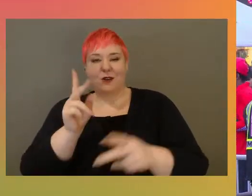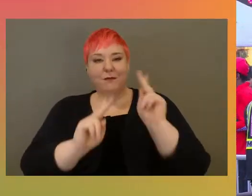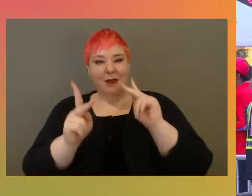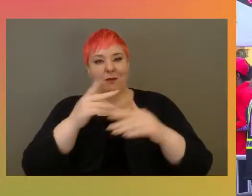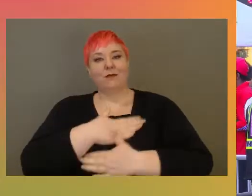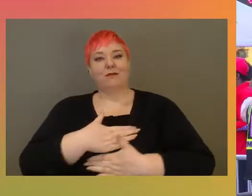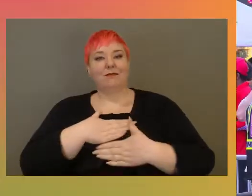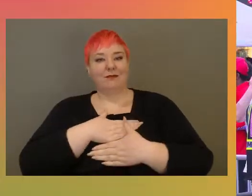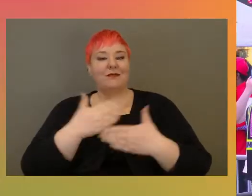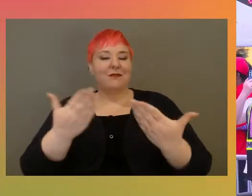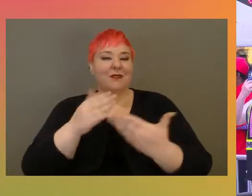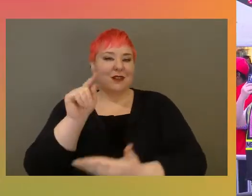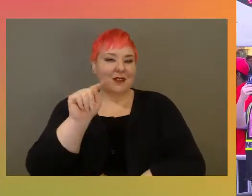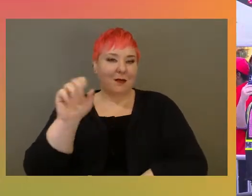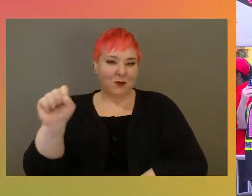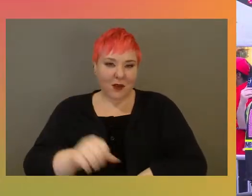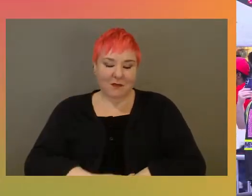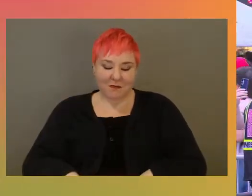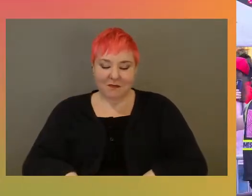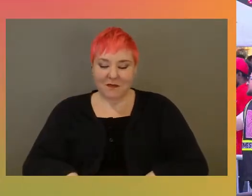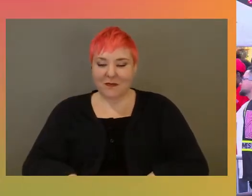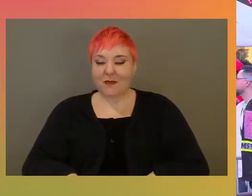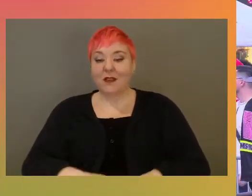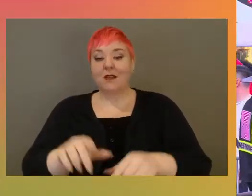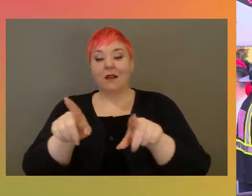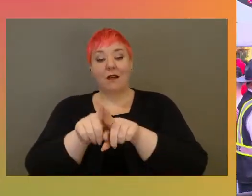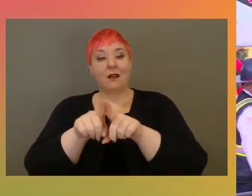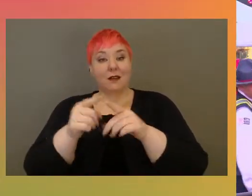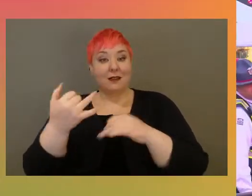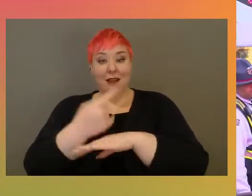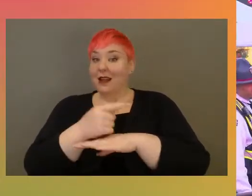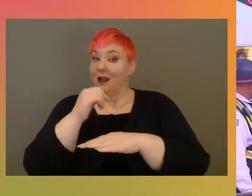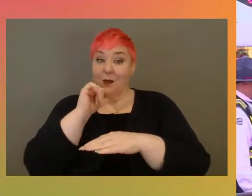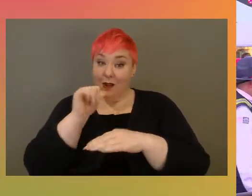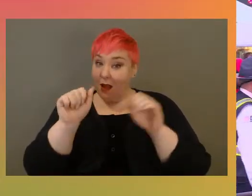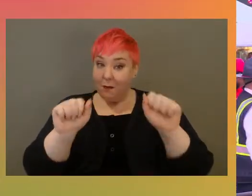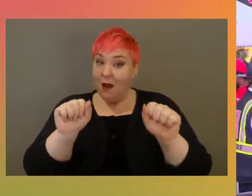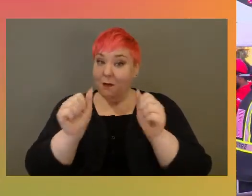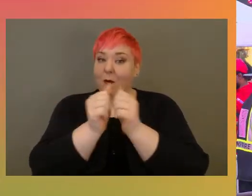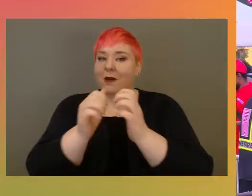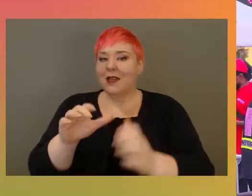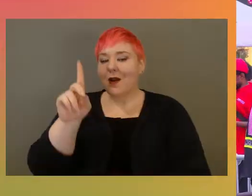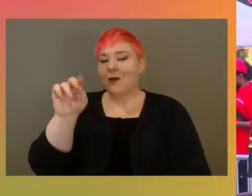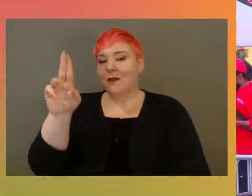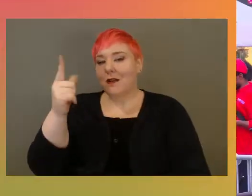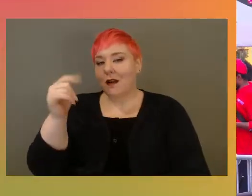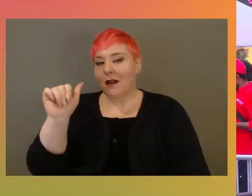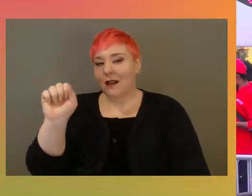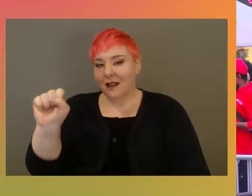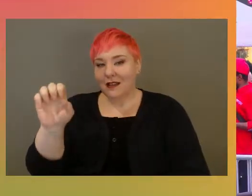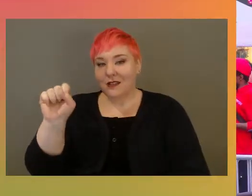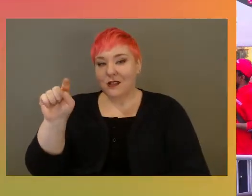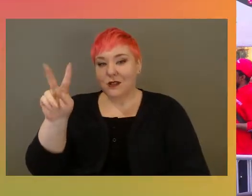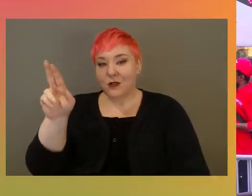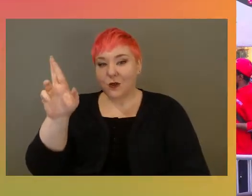THE TIME SQUARE ALLIANCE, WHO WORK TIRELESSLY, 355 DAYS PER